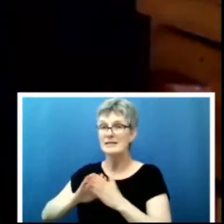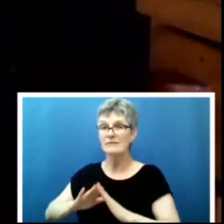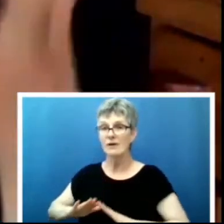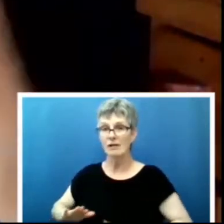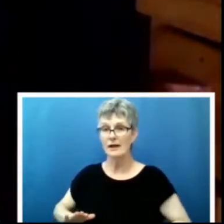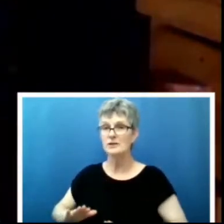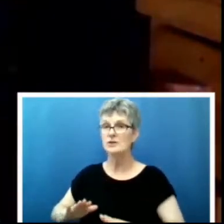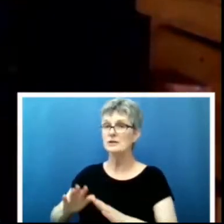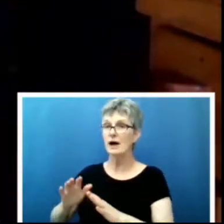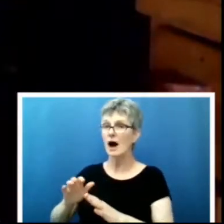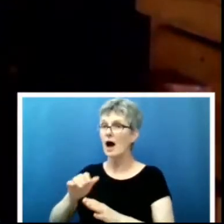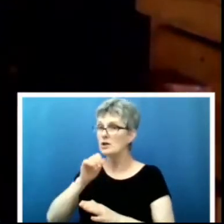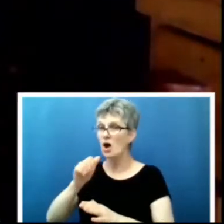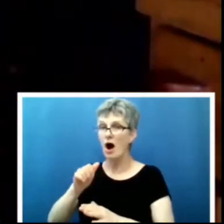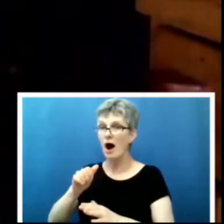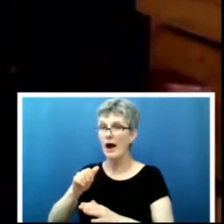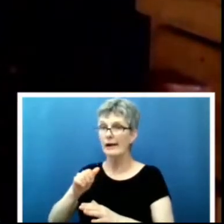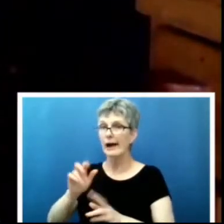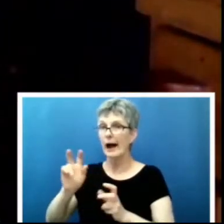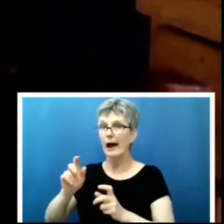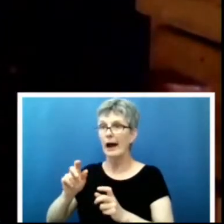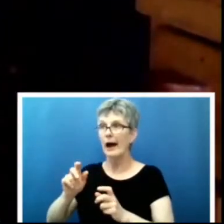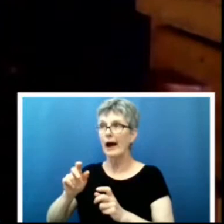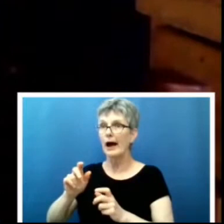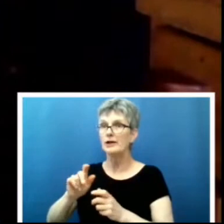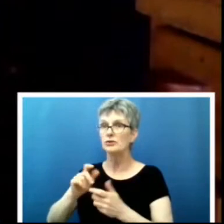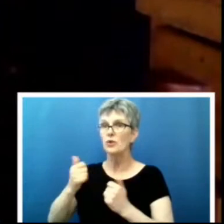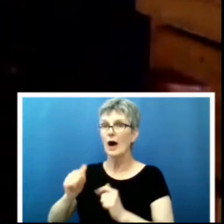not condoned it, I just listened. Just, this is such a good time just